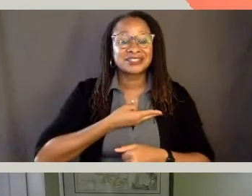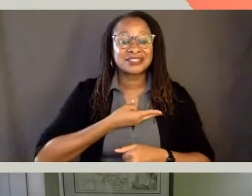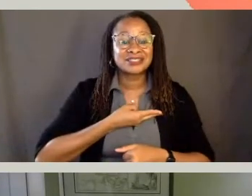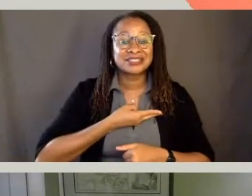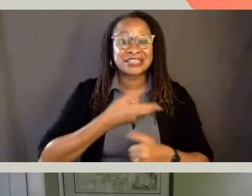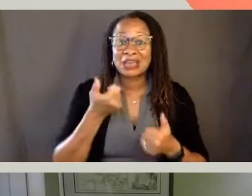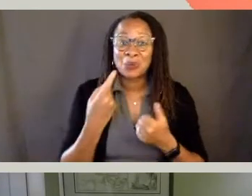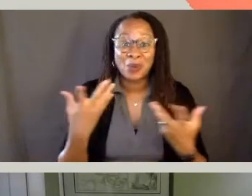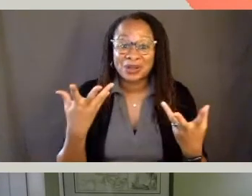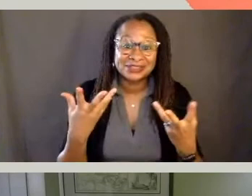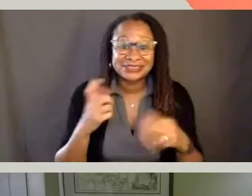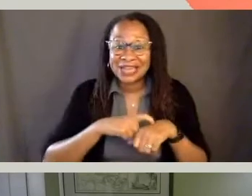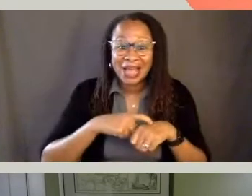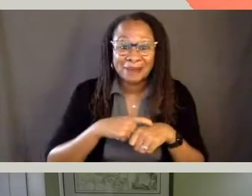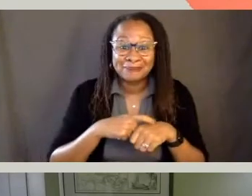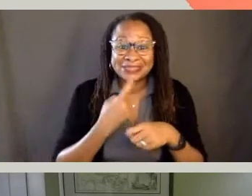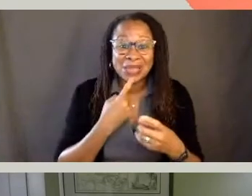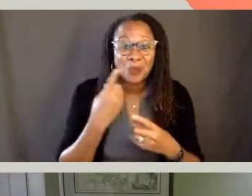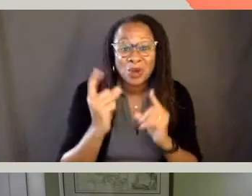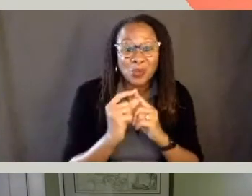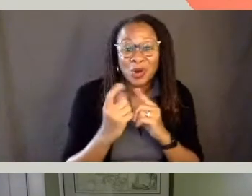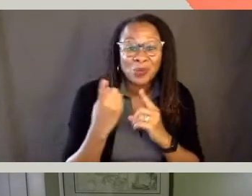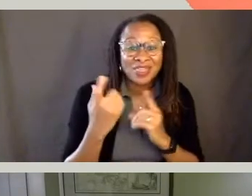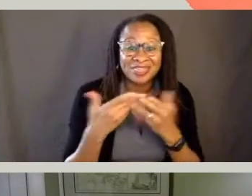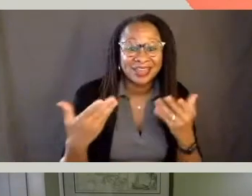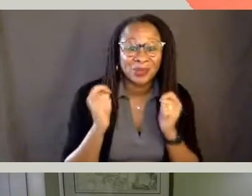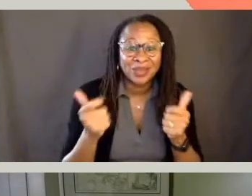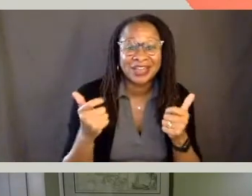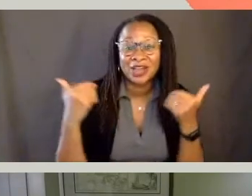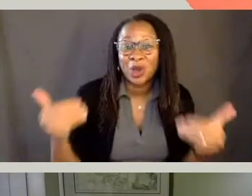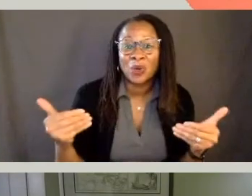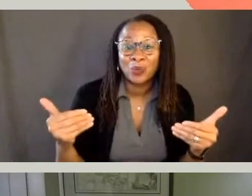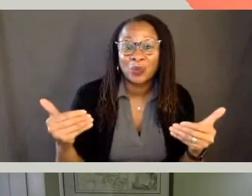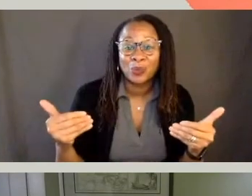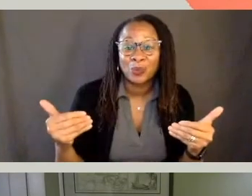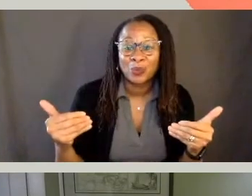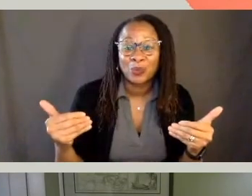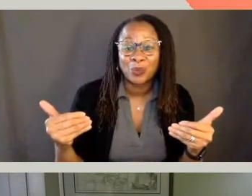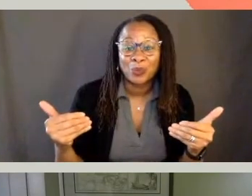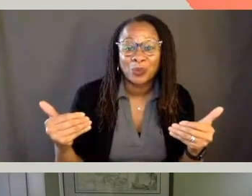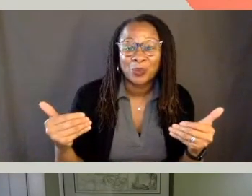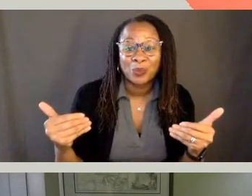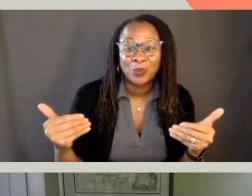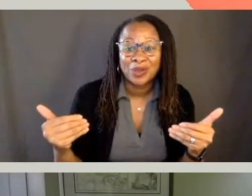Do we have time for everyone to just to say one quick thing, going out? Please go. I just wanted to thank you